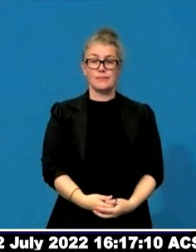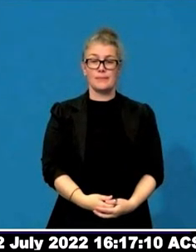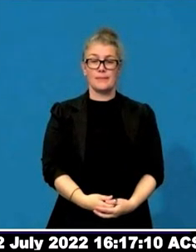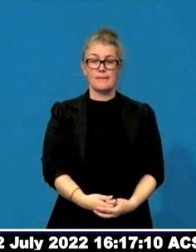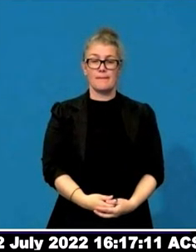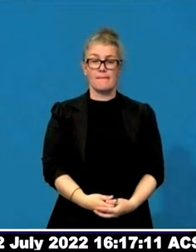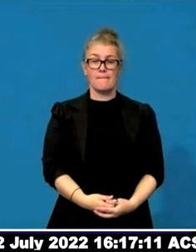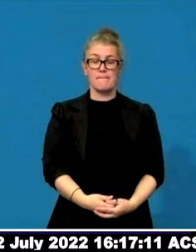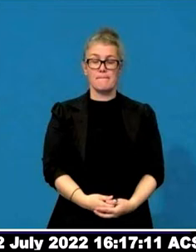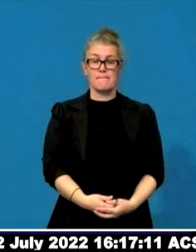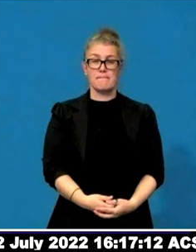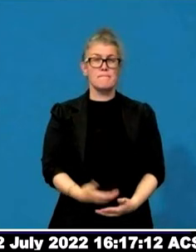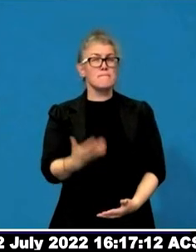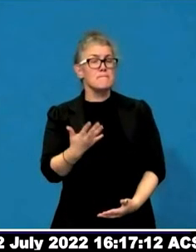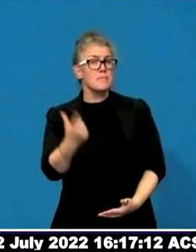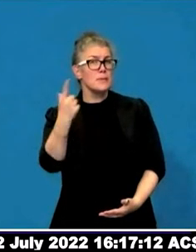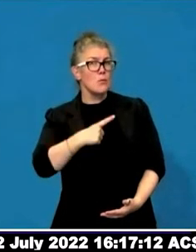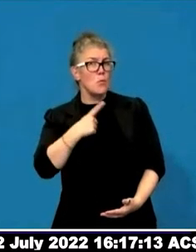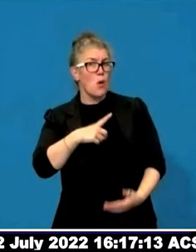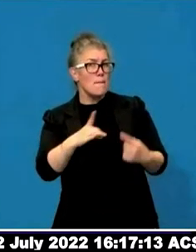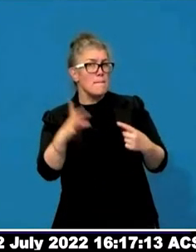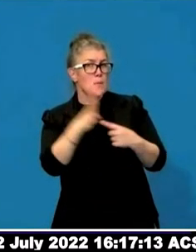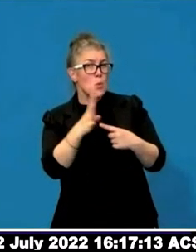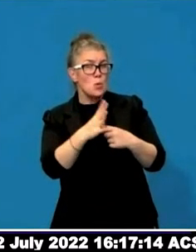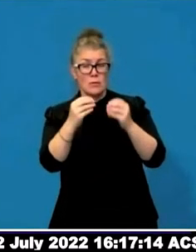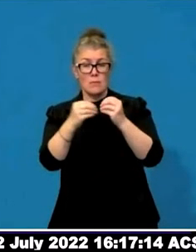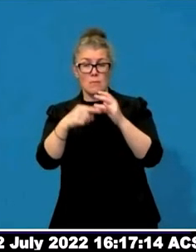And why is it important for Boyzie to come home?